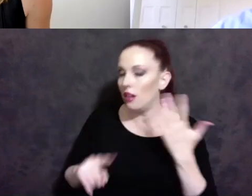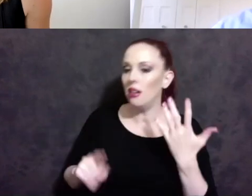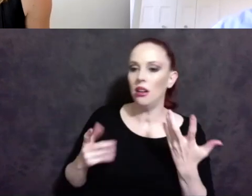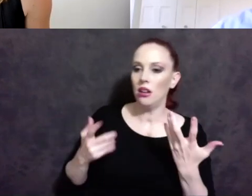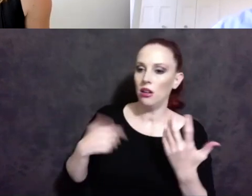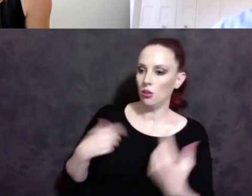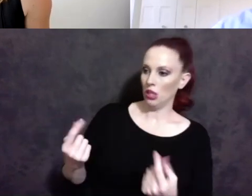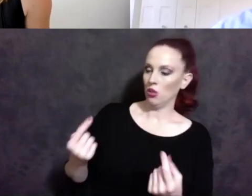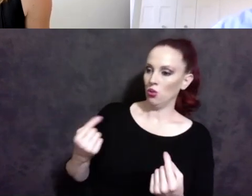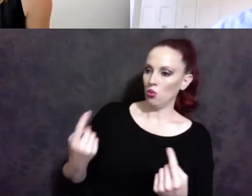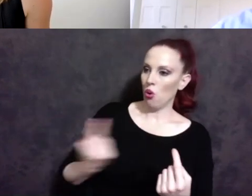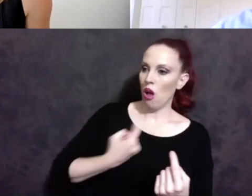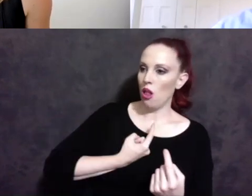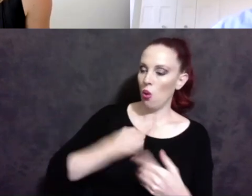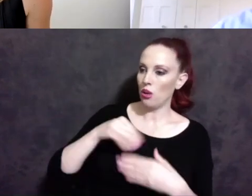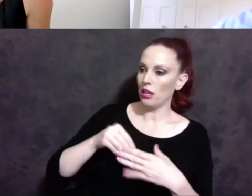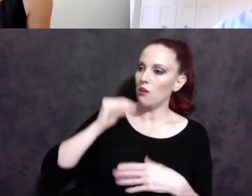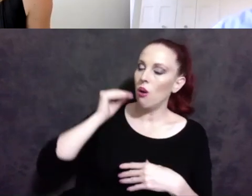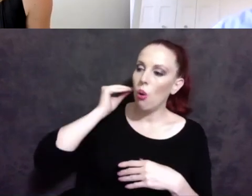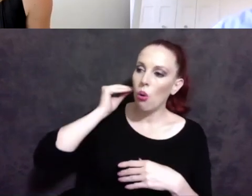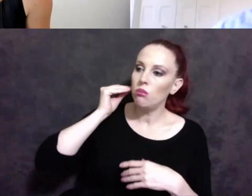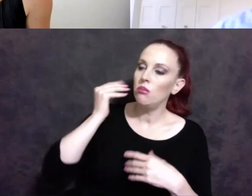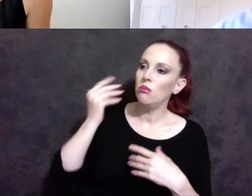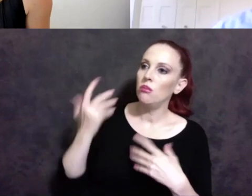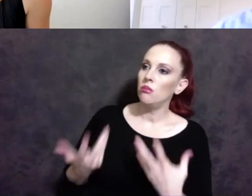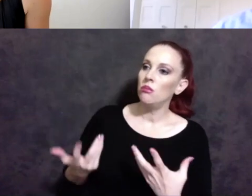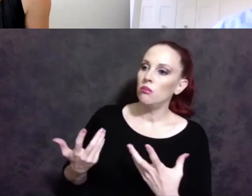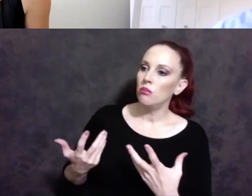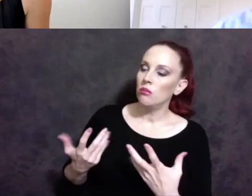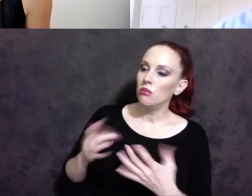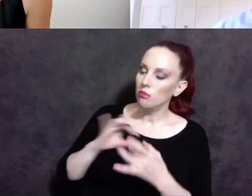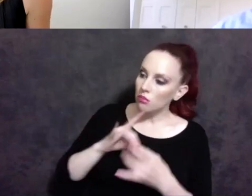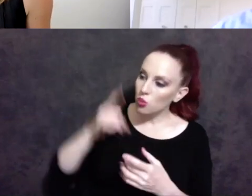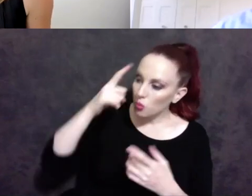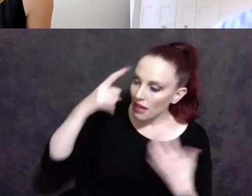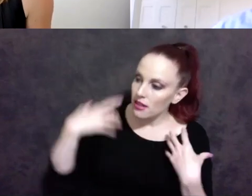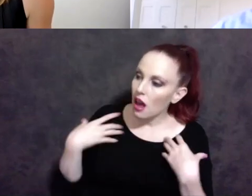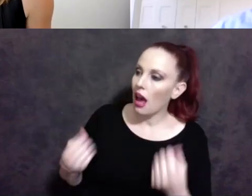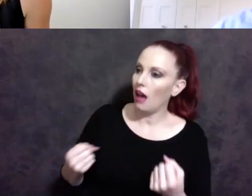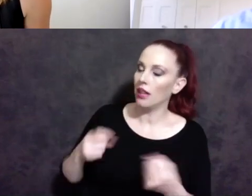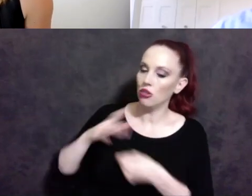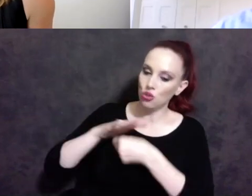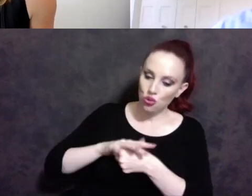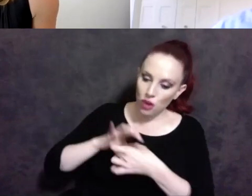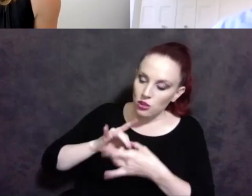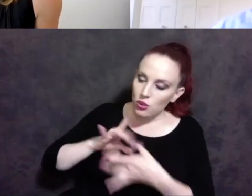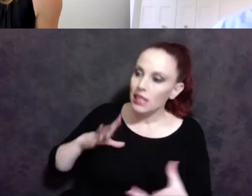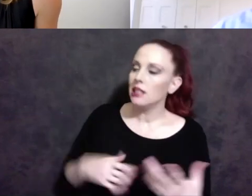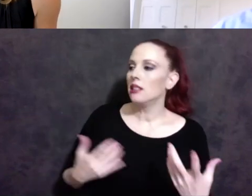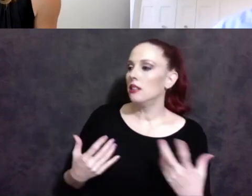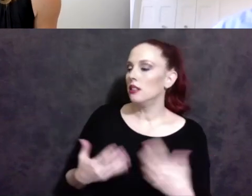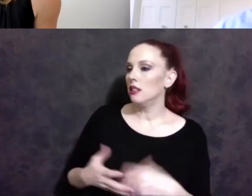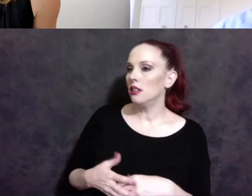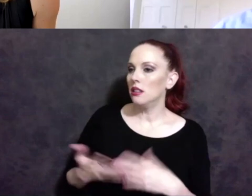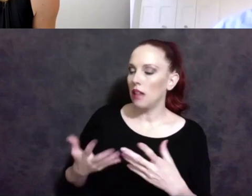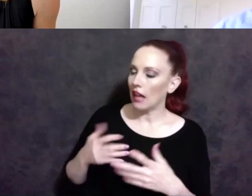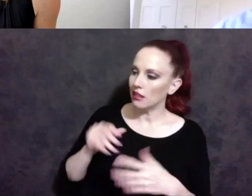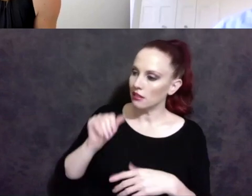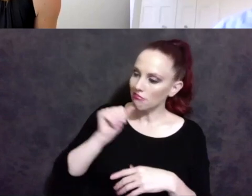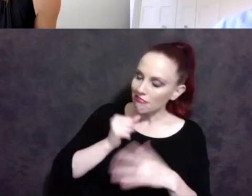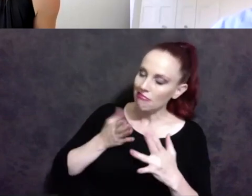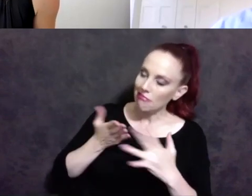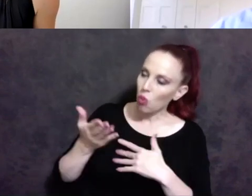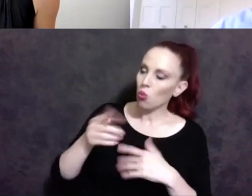can she do in her home around stress relief and working through trauma?